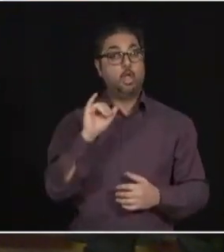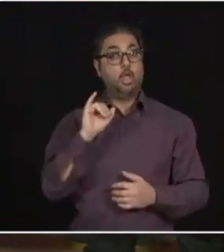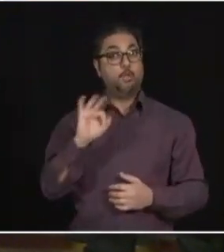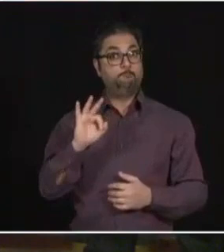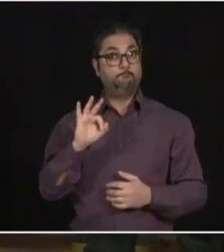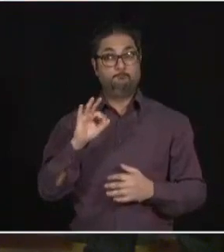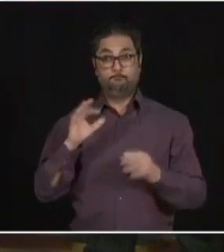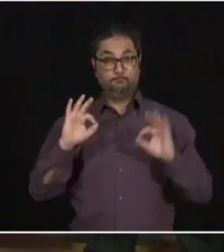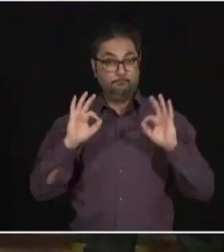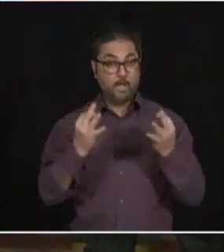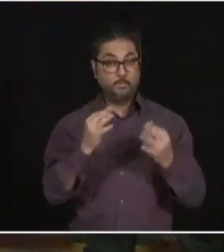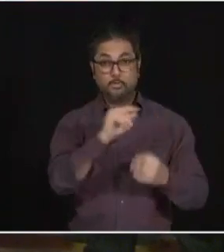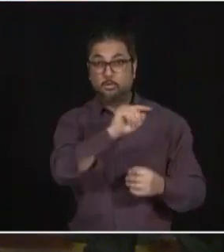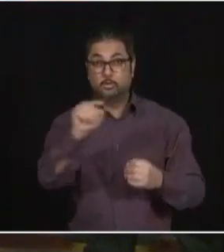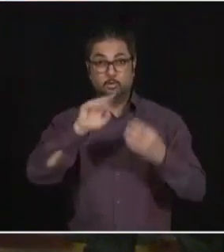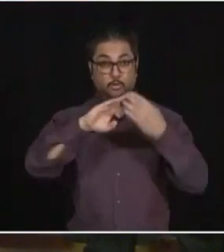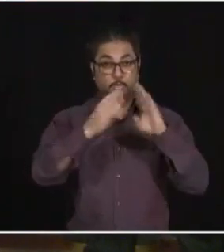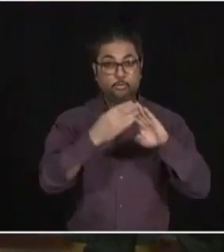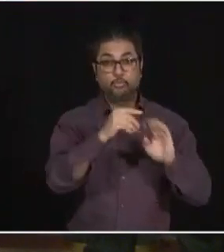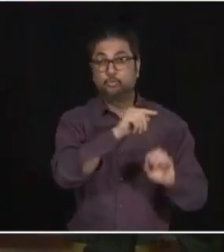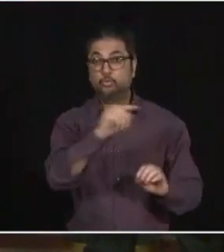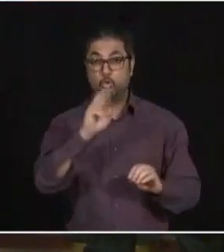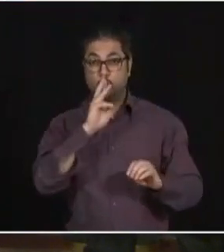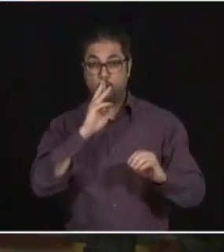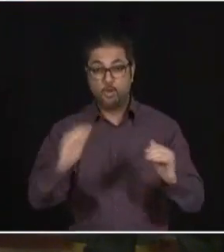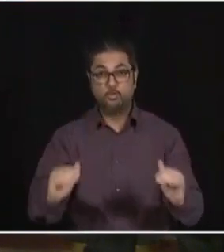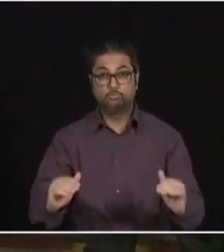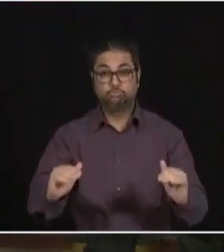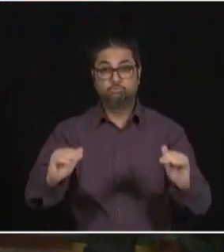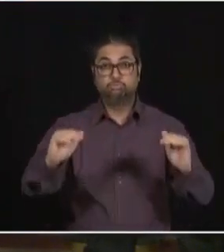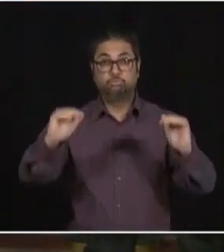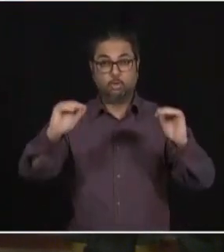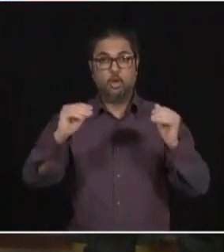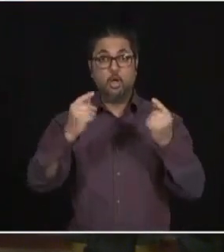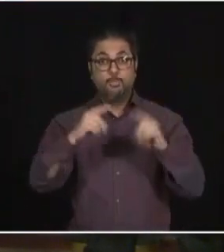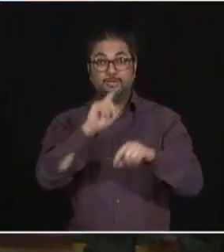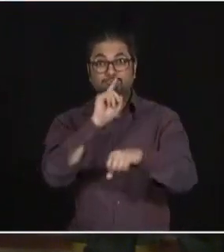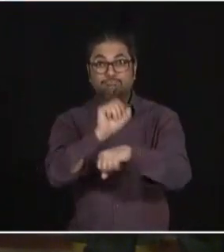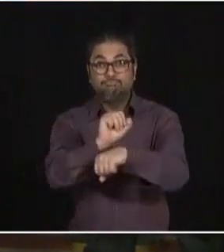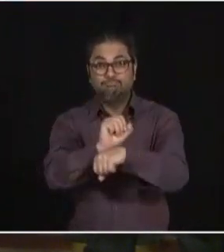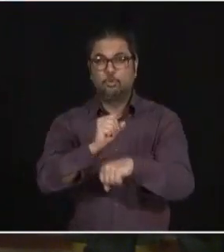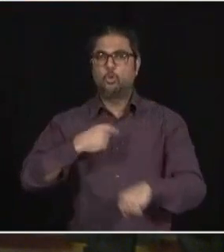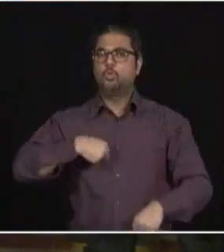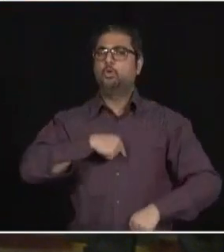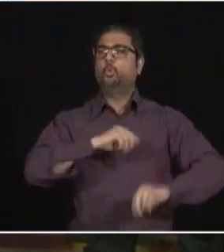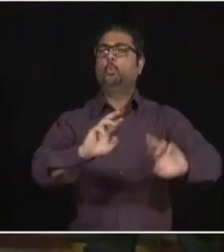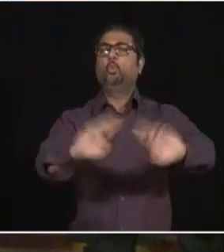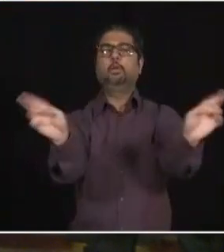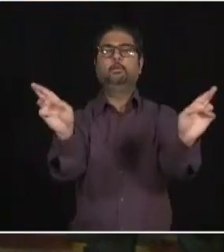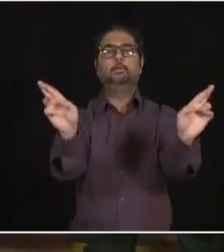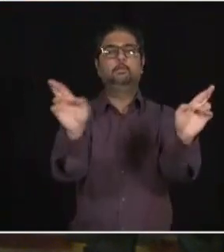We're on standby to bring you to safety. We're ready to help people evacuate. We're working